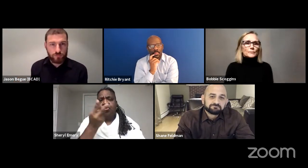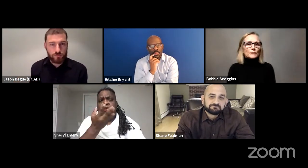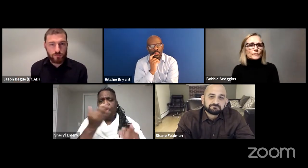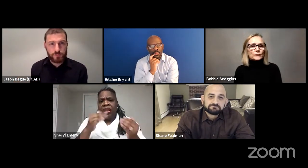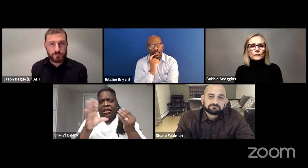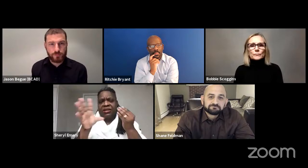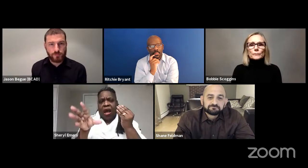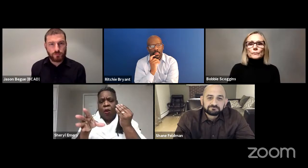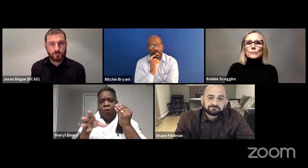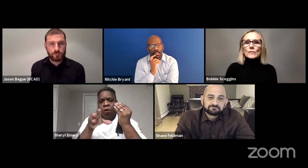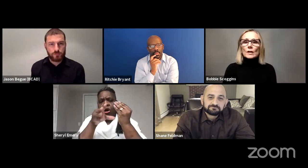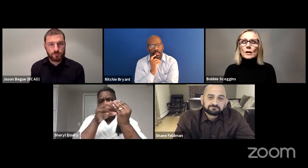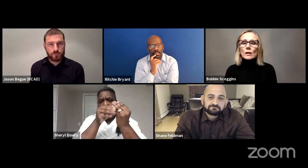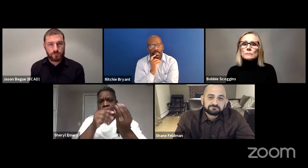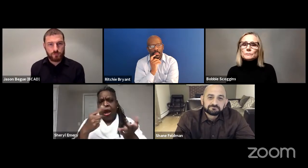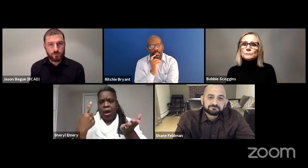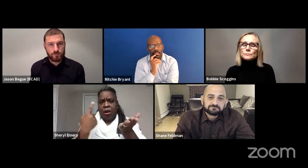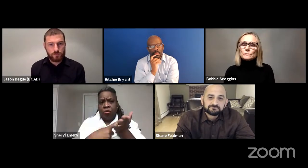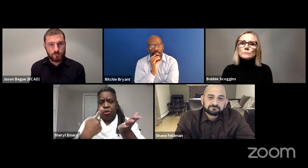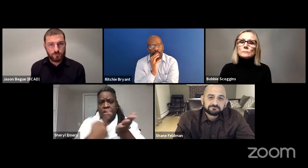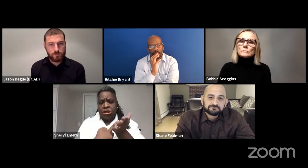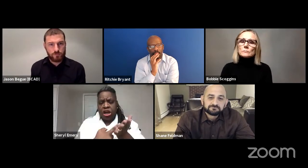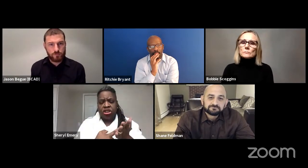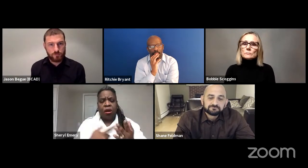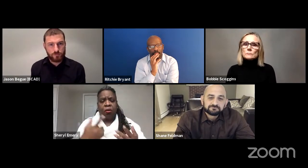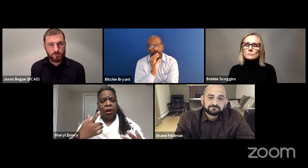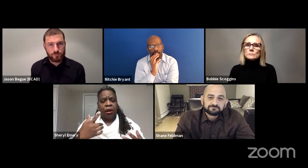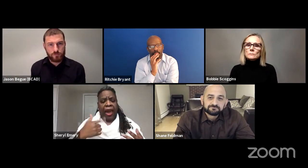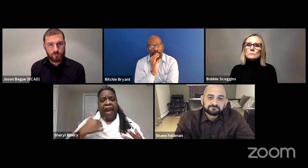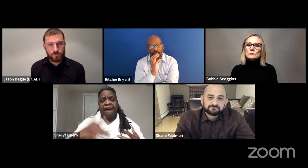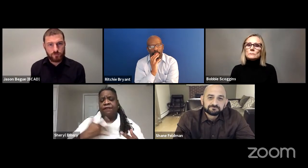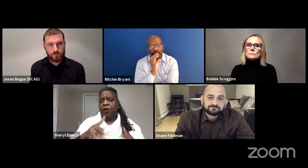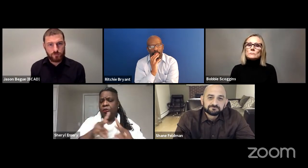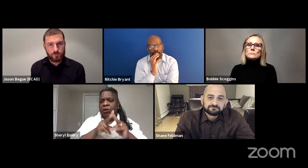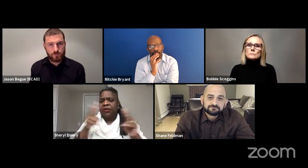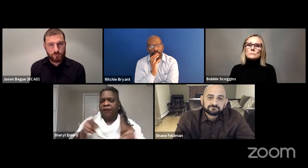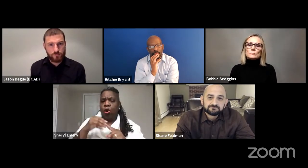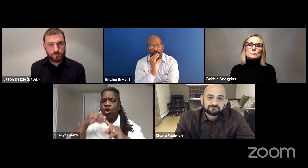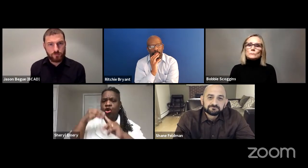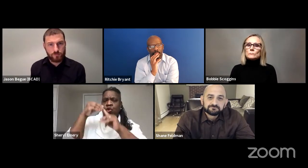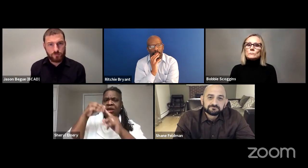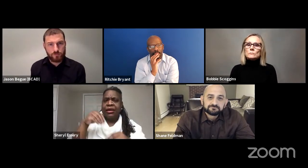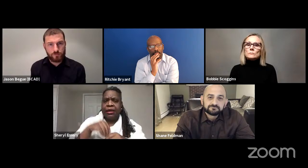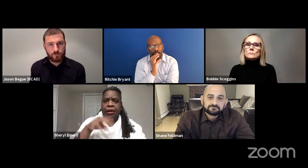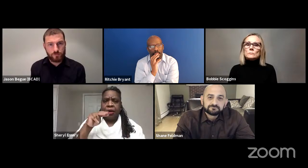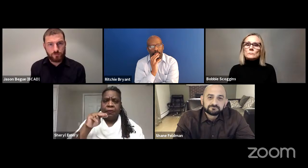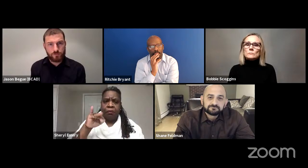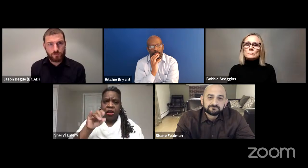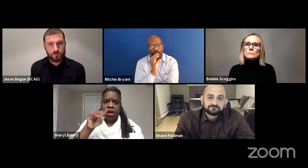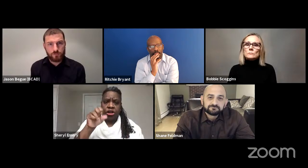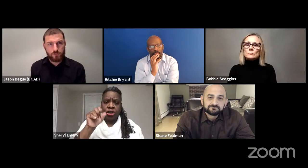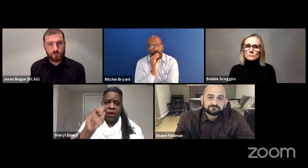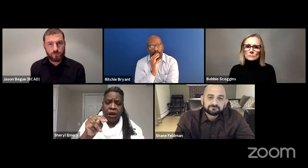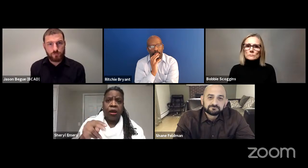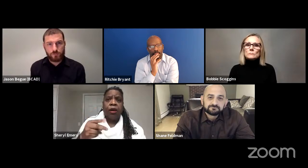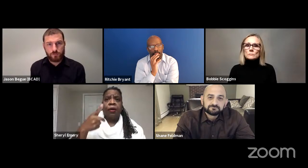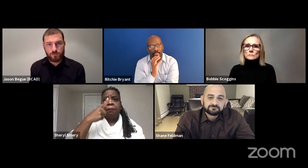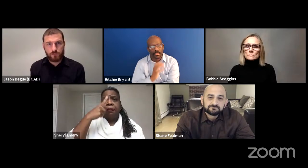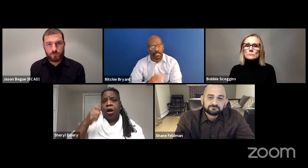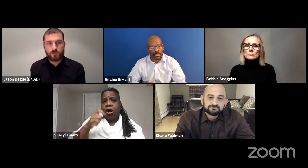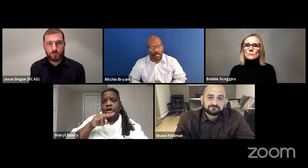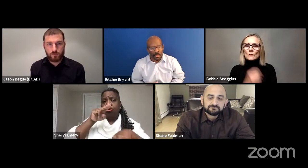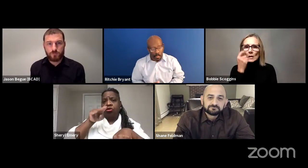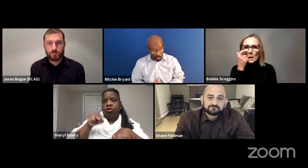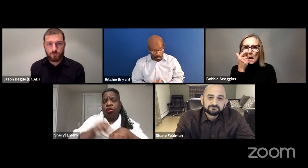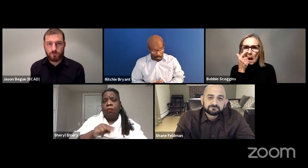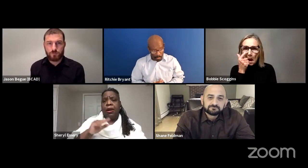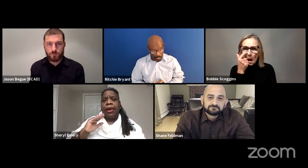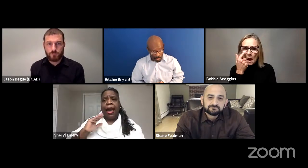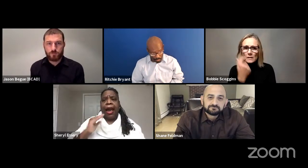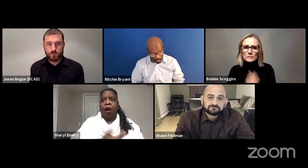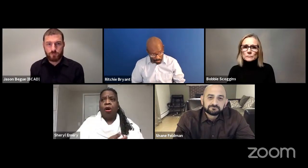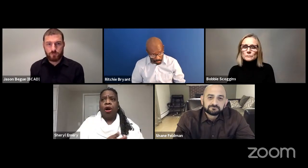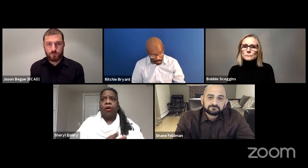Two things I want to add to the discussion. I think it's unique in Michigan,